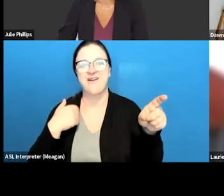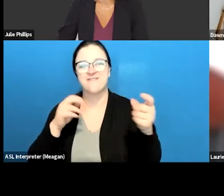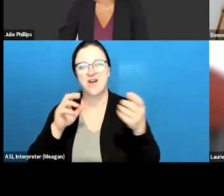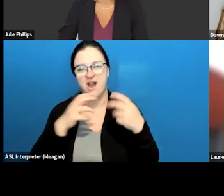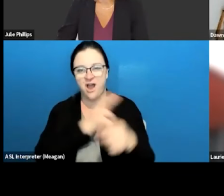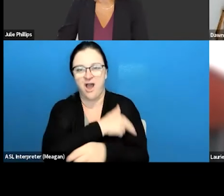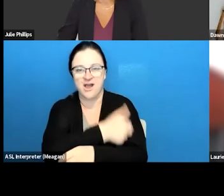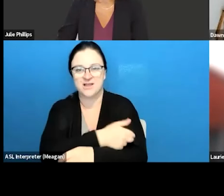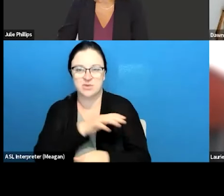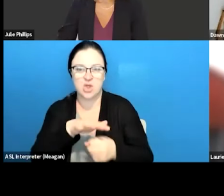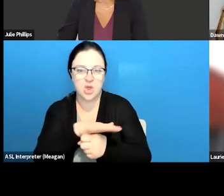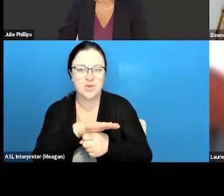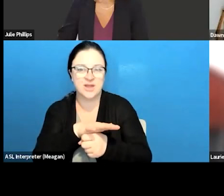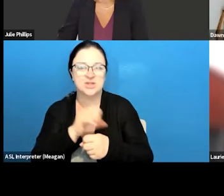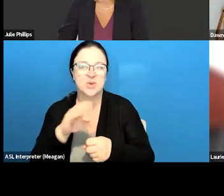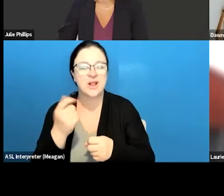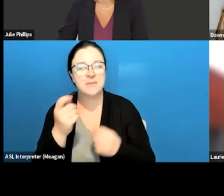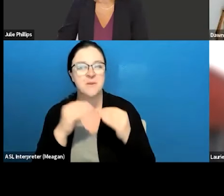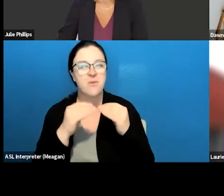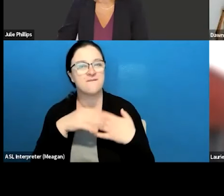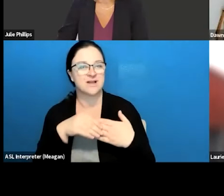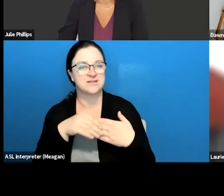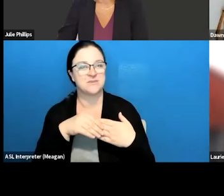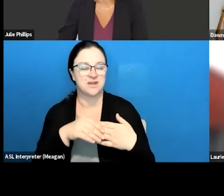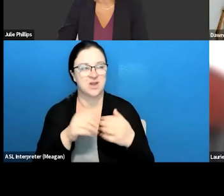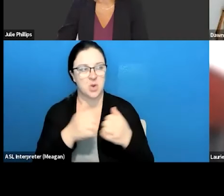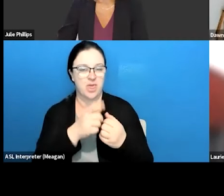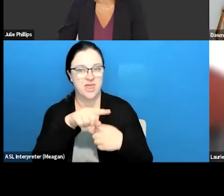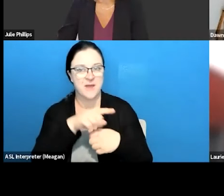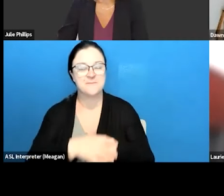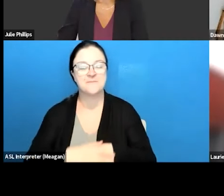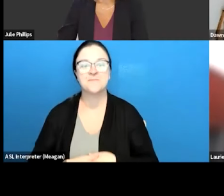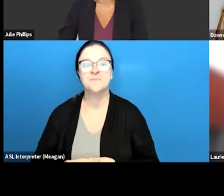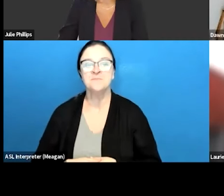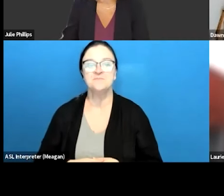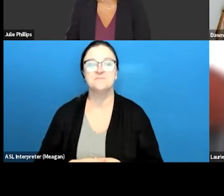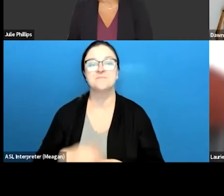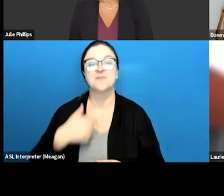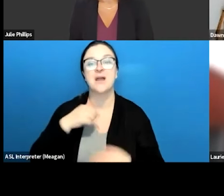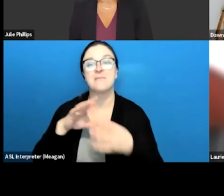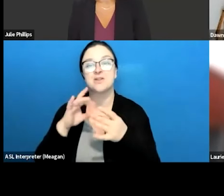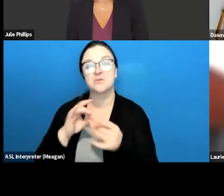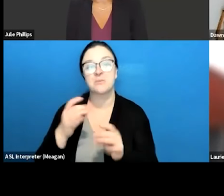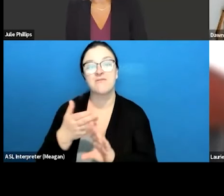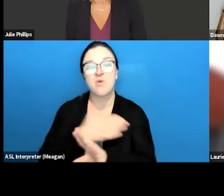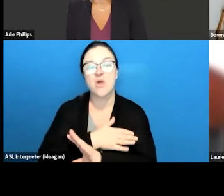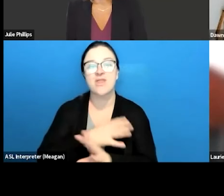so there's a little bit more flexibility with that kind of thing. And then as I mentioned earlier, the combined expertise and strengths